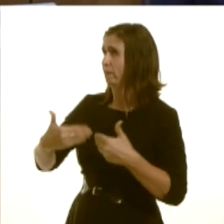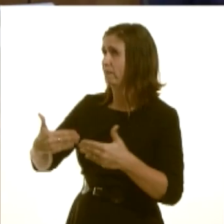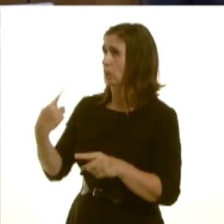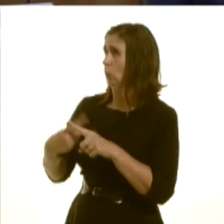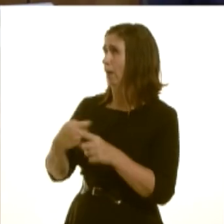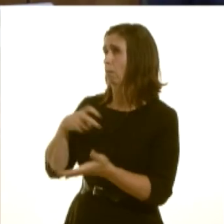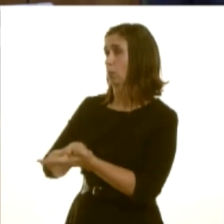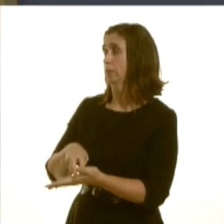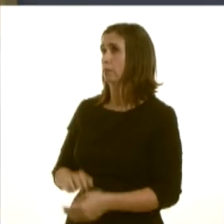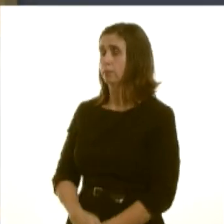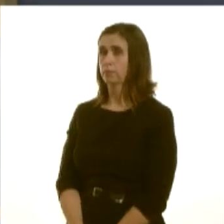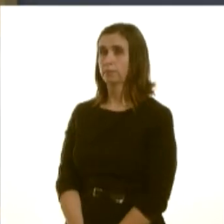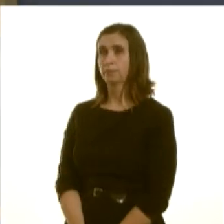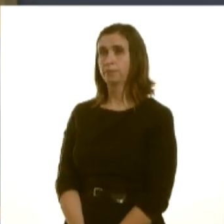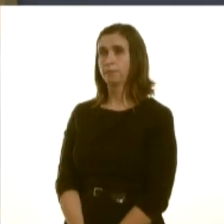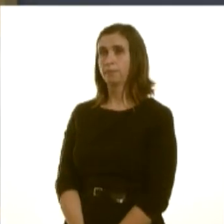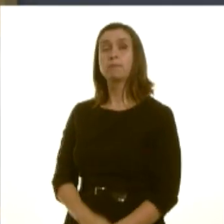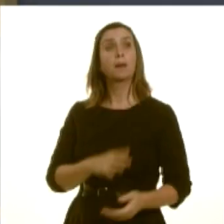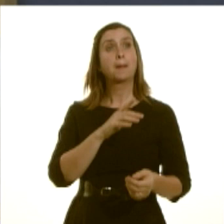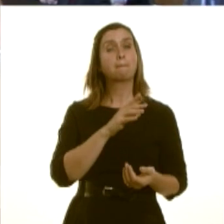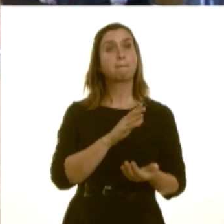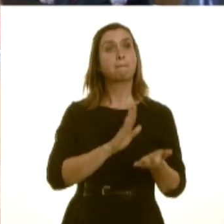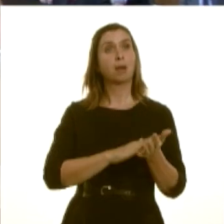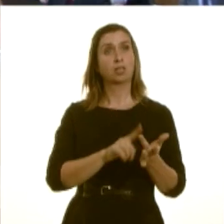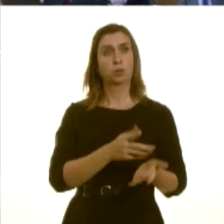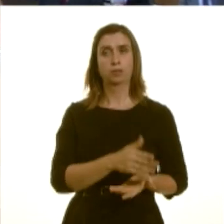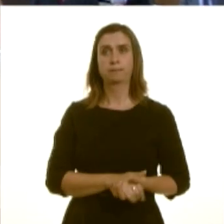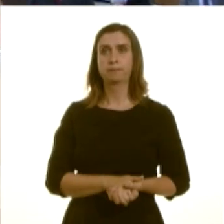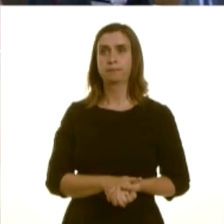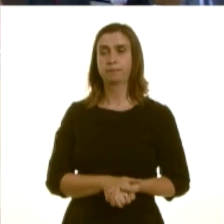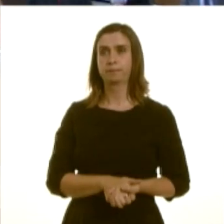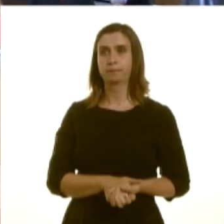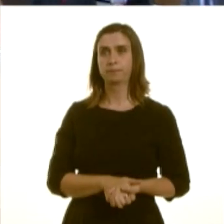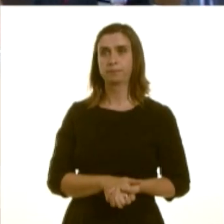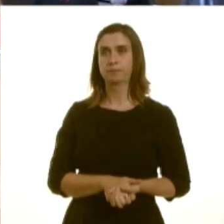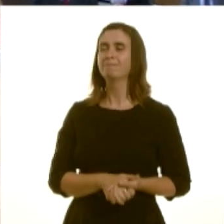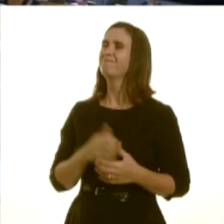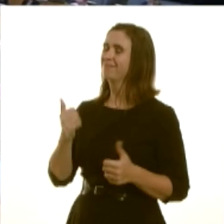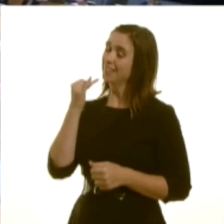forward with their case. Mark Isherwood: Next week is Eye Health Week